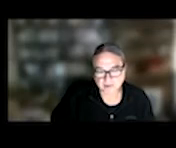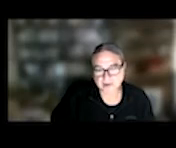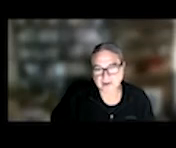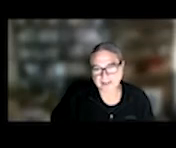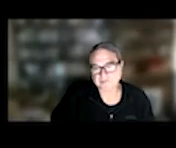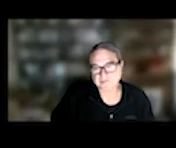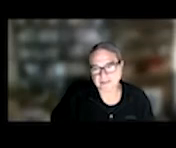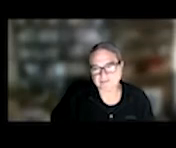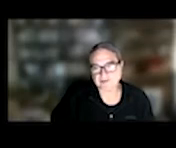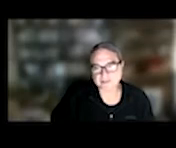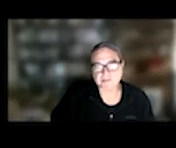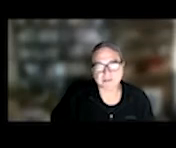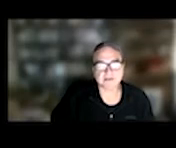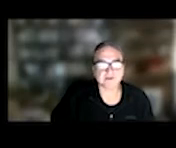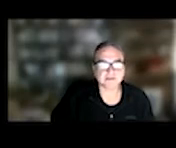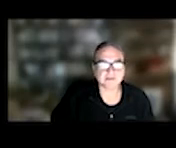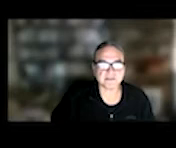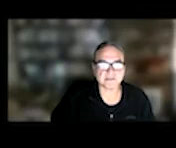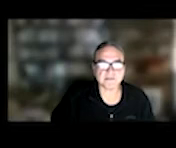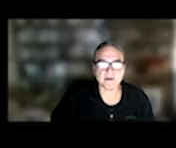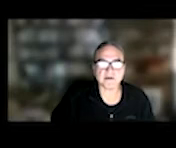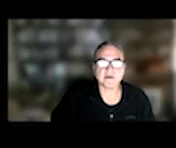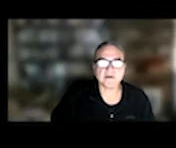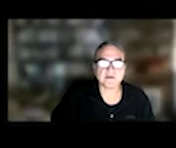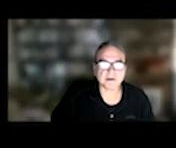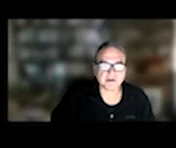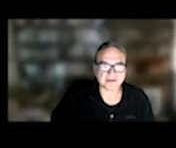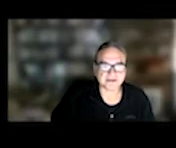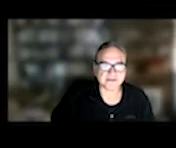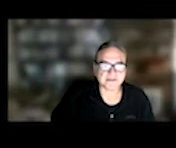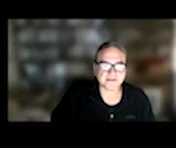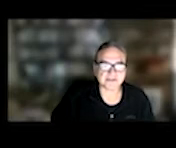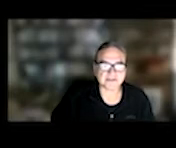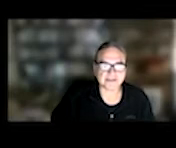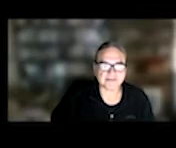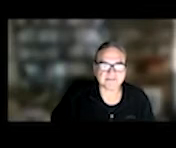earlier age forneed for disability services among American Indians and Alaska natives.